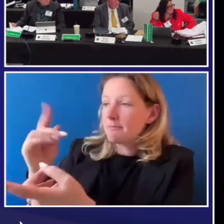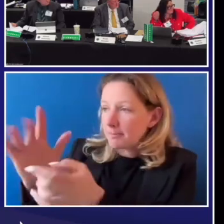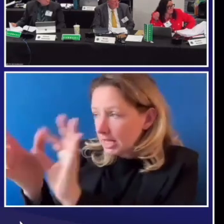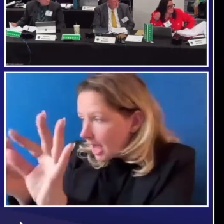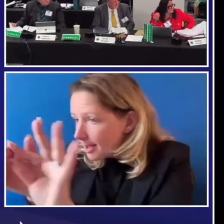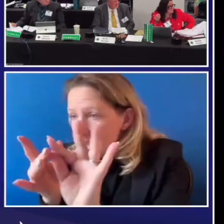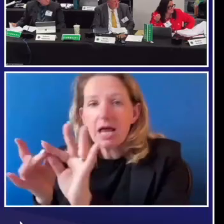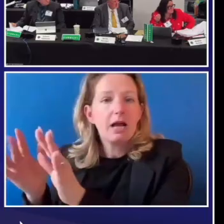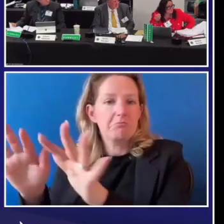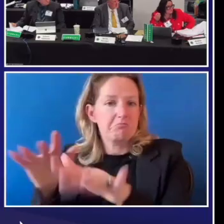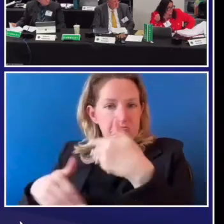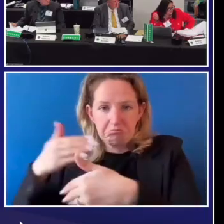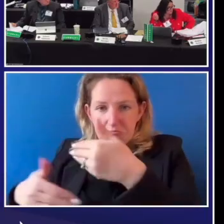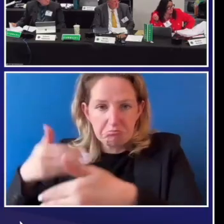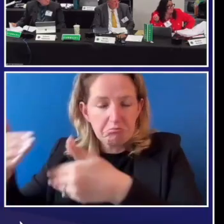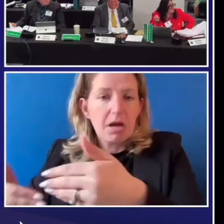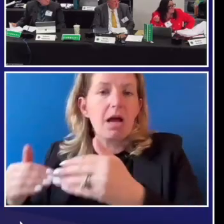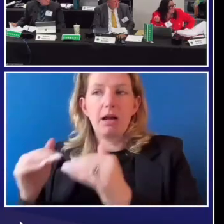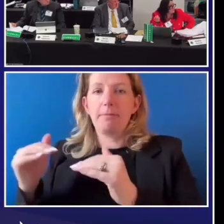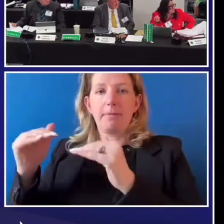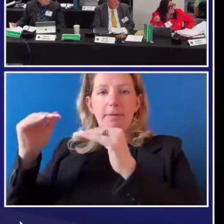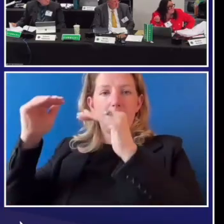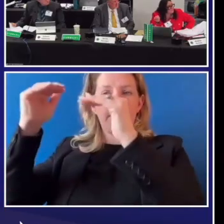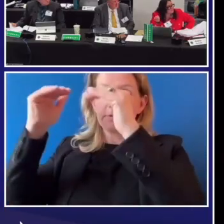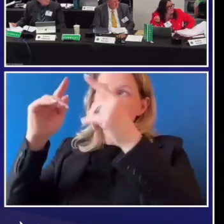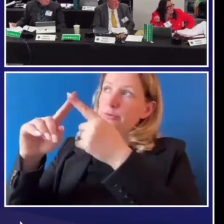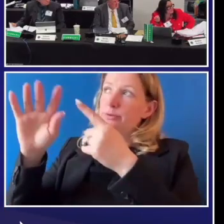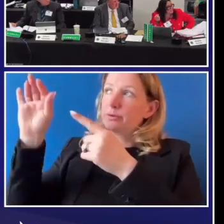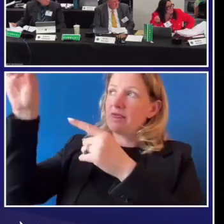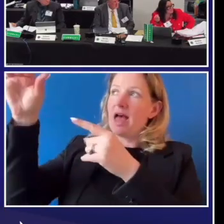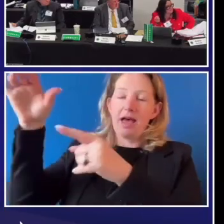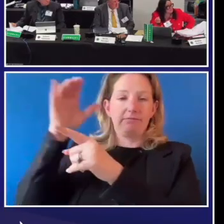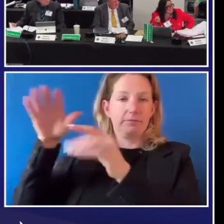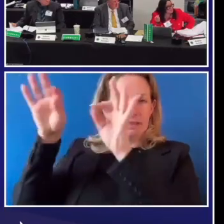going up to the ultimate decision makers of a commission, and that's who votes on